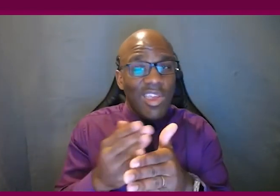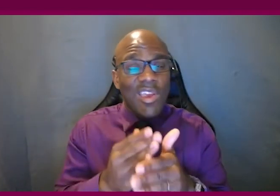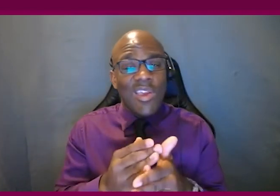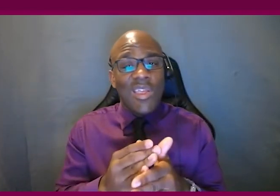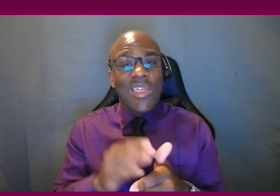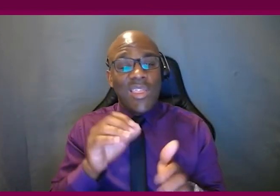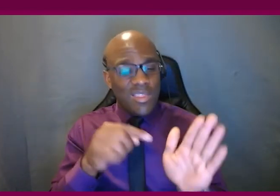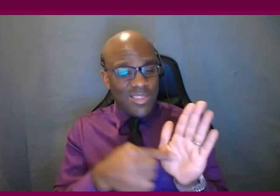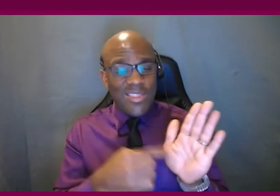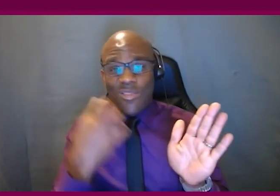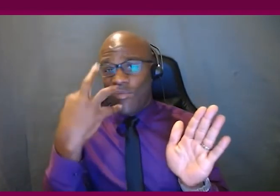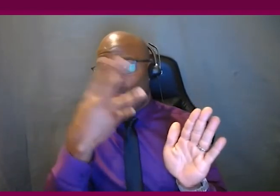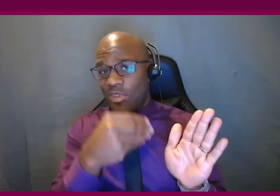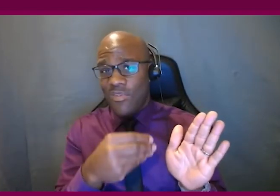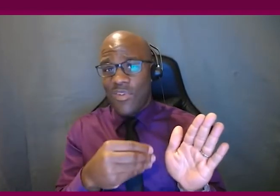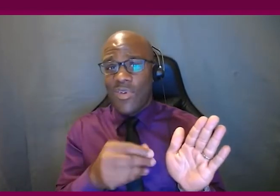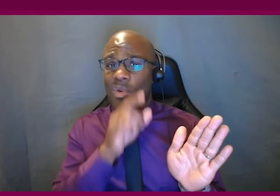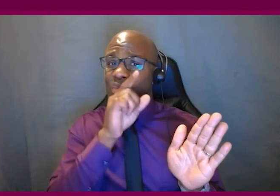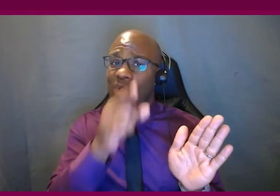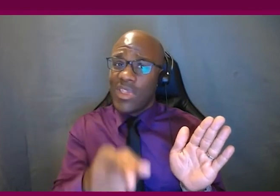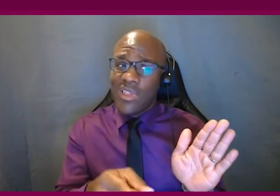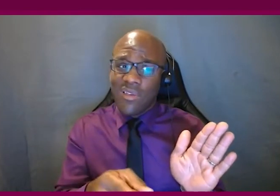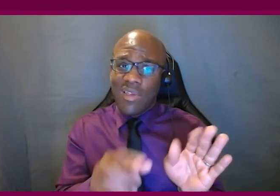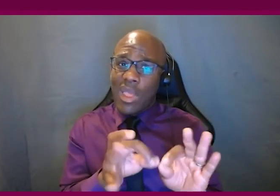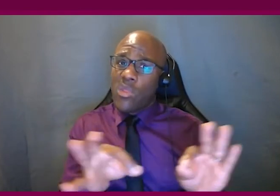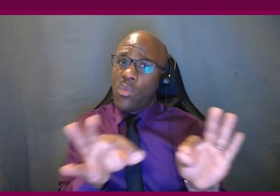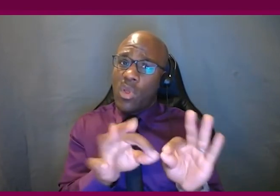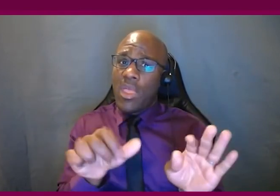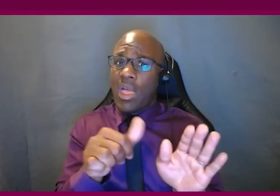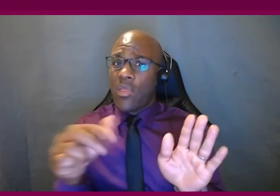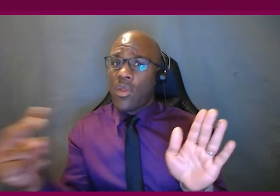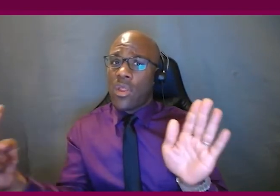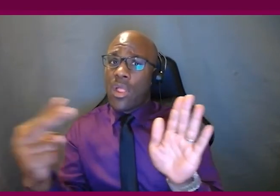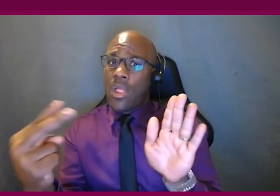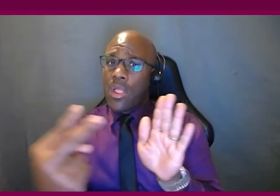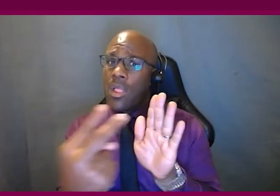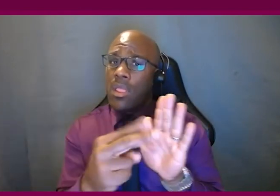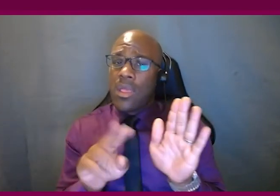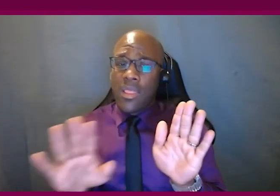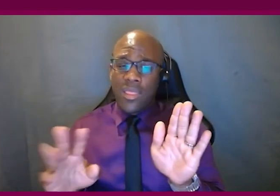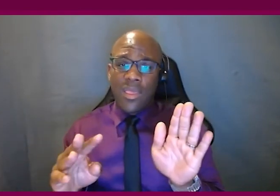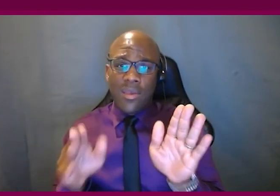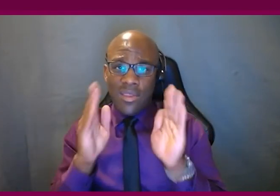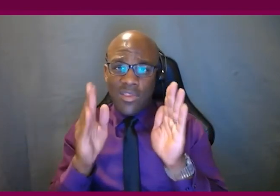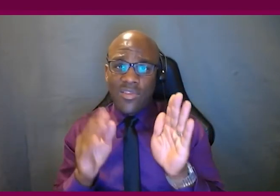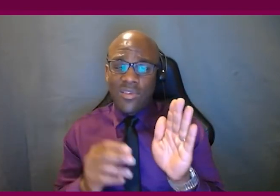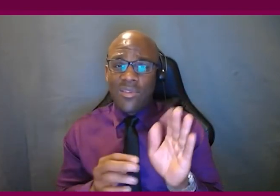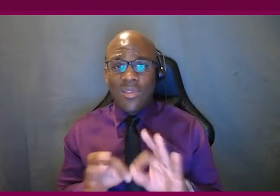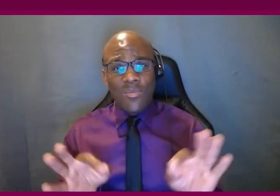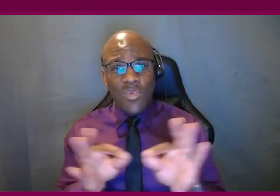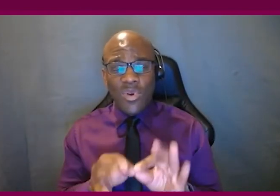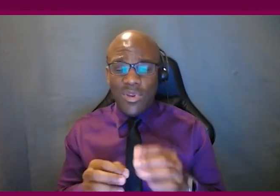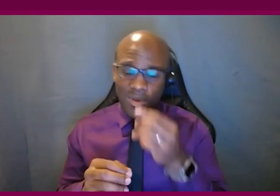on disabled people to have to adapt to society and find these coping mechanisms.